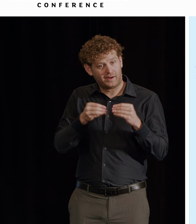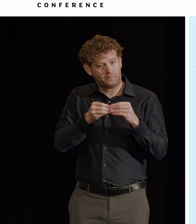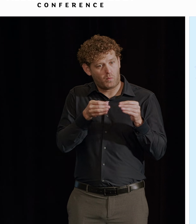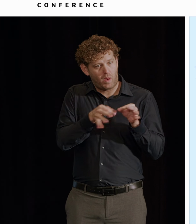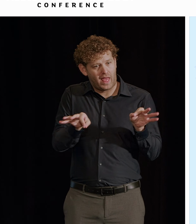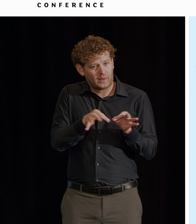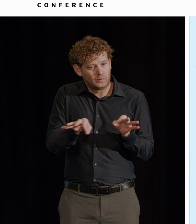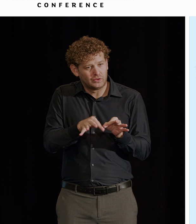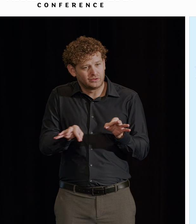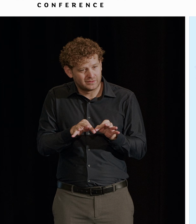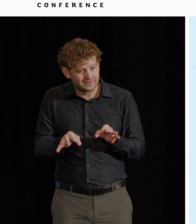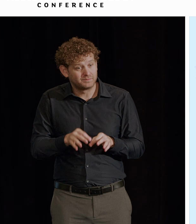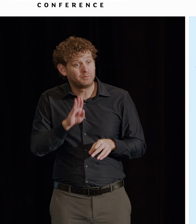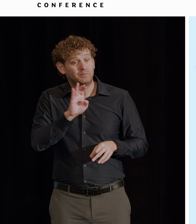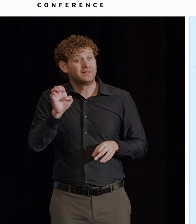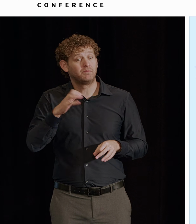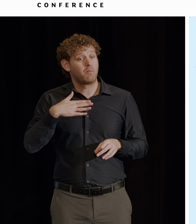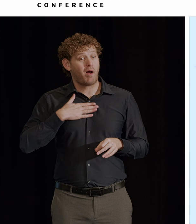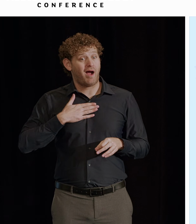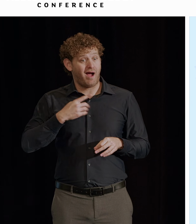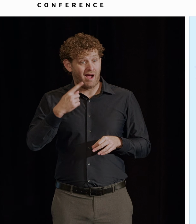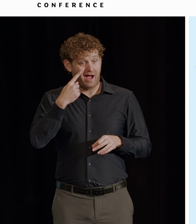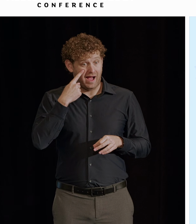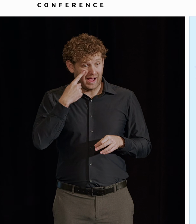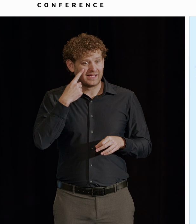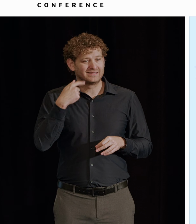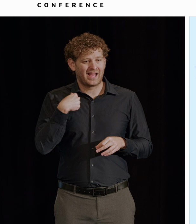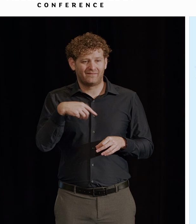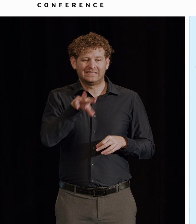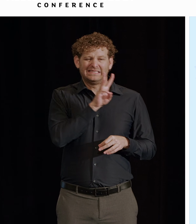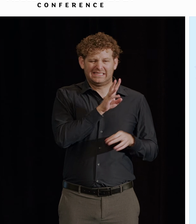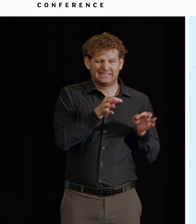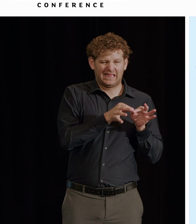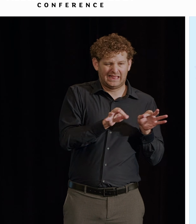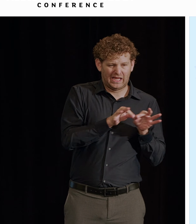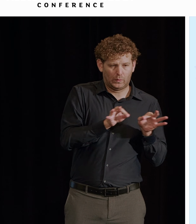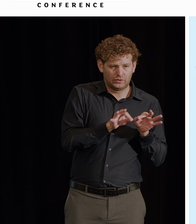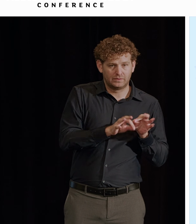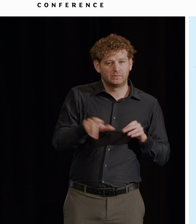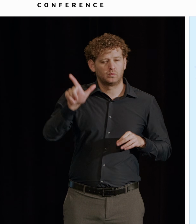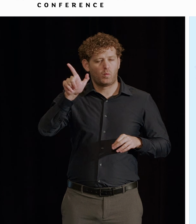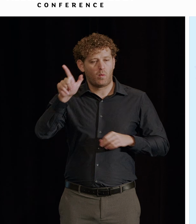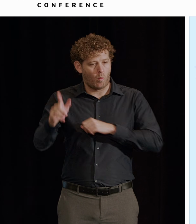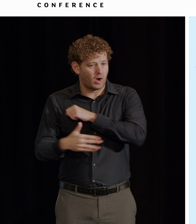AI glasses in six languages across 21 regions, and we'll continue to build upon that. They